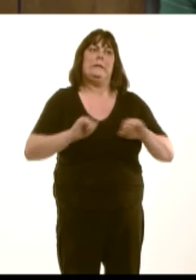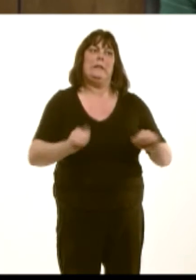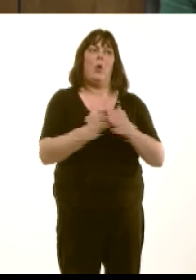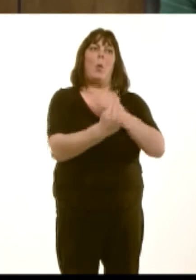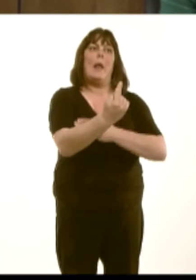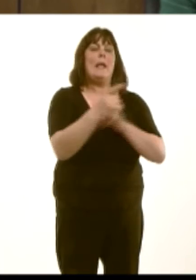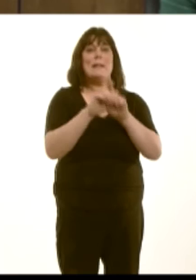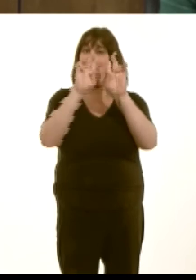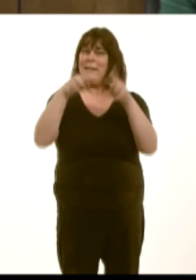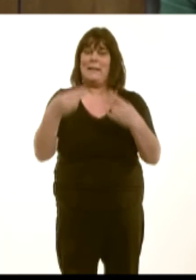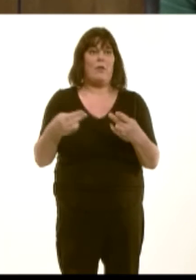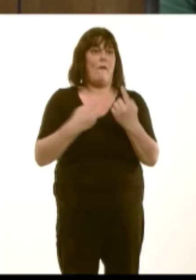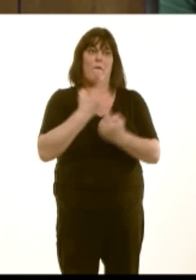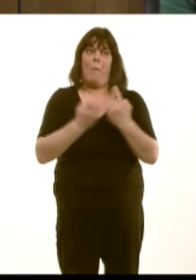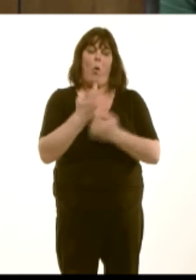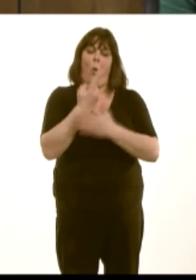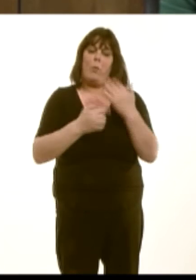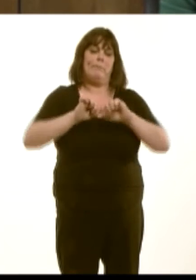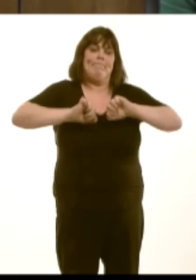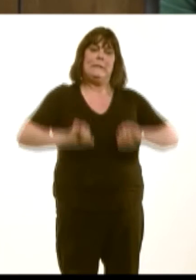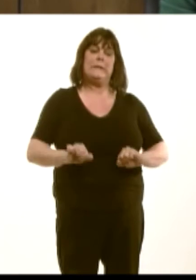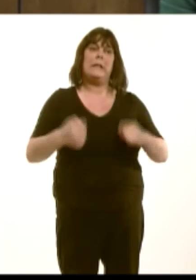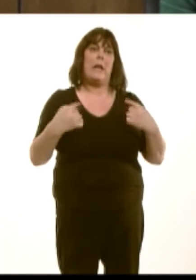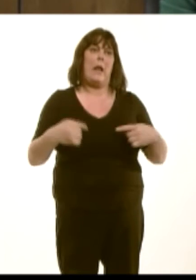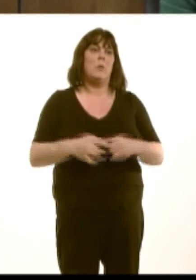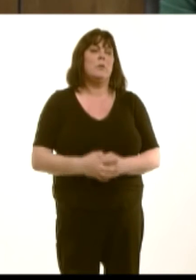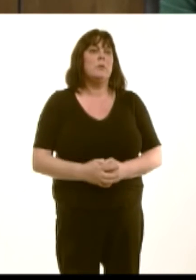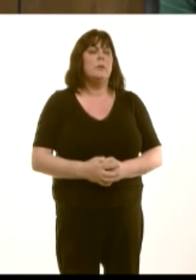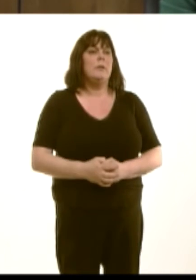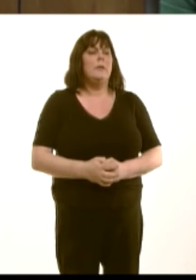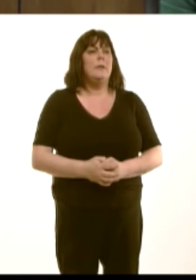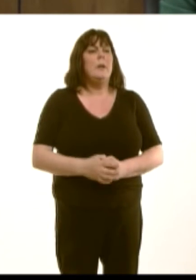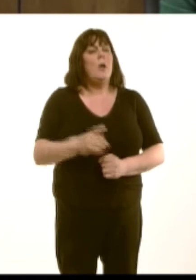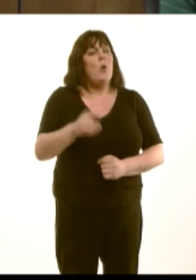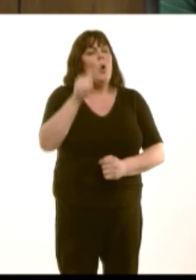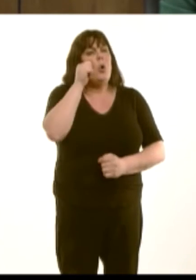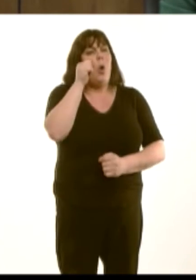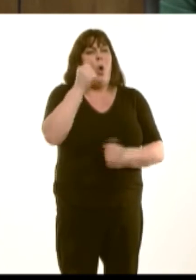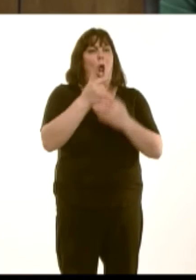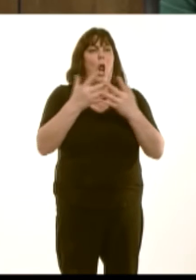So, the balance has to be struck between the understandable concerns of fansóand I understand